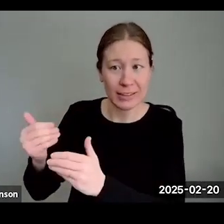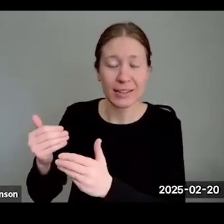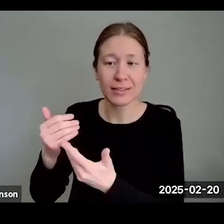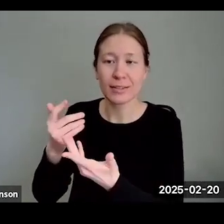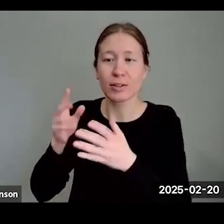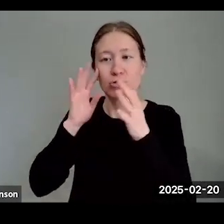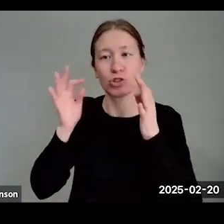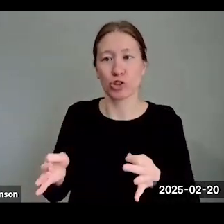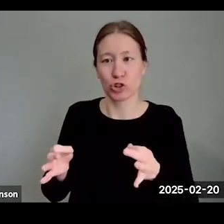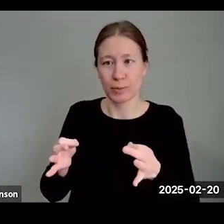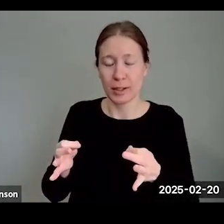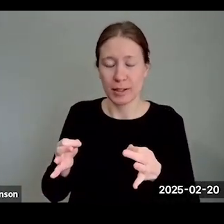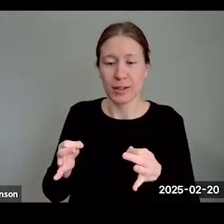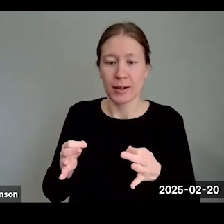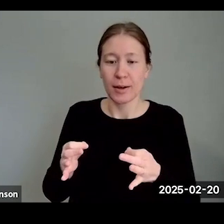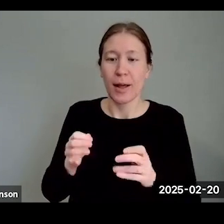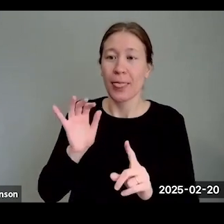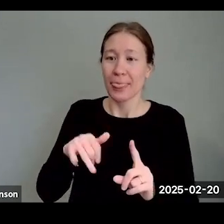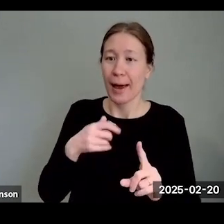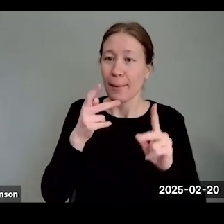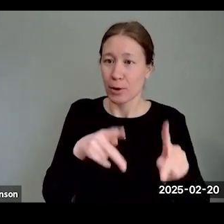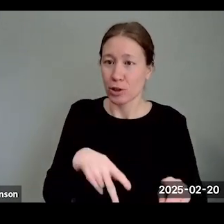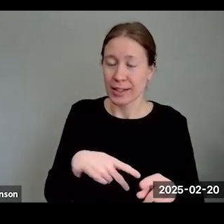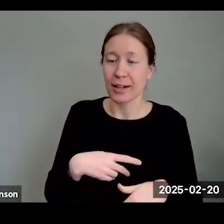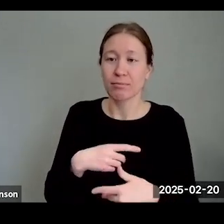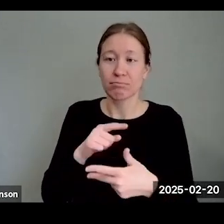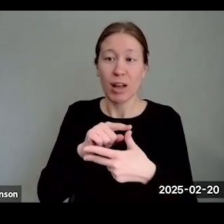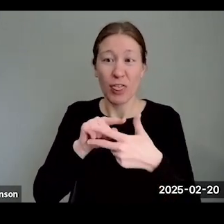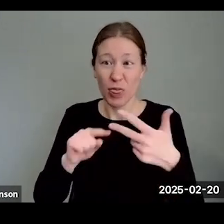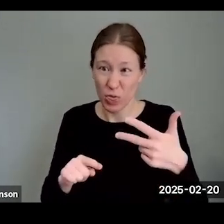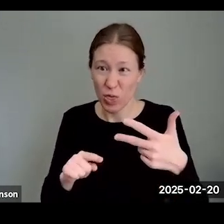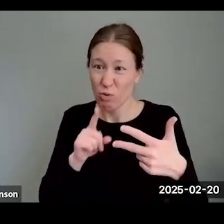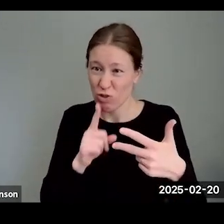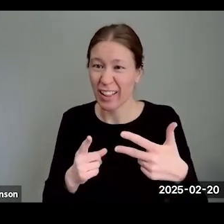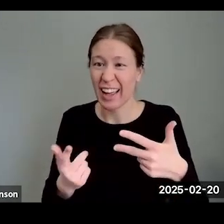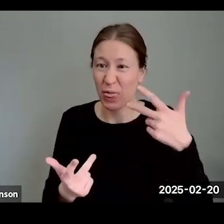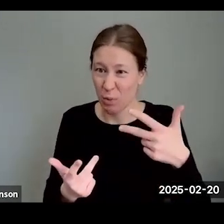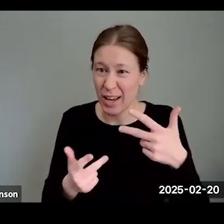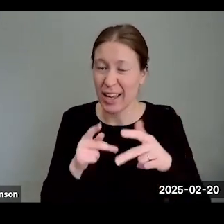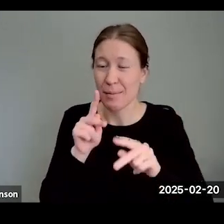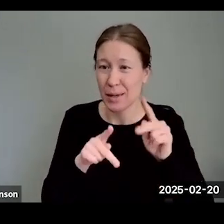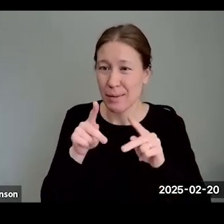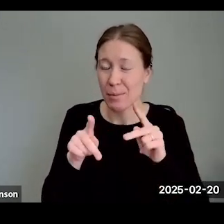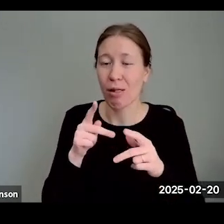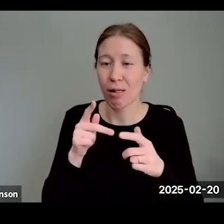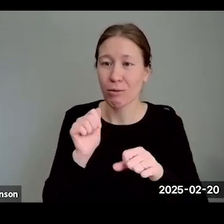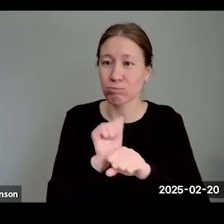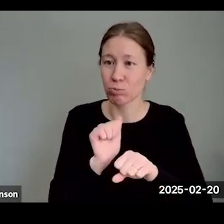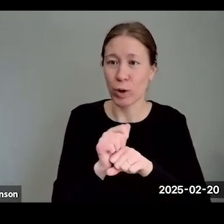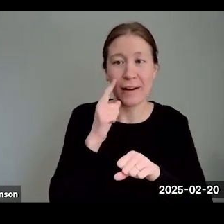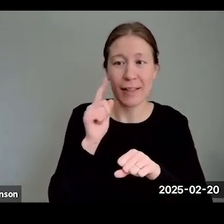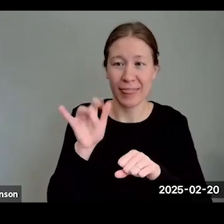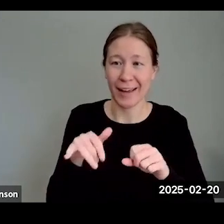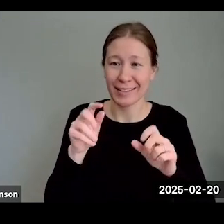was one of three people performing under the same job title in the department. Meaning there were two other people